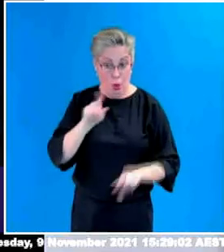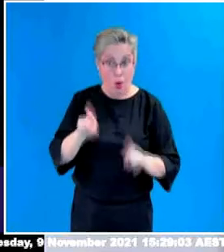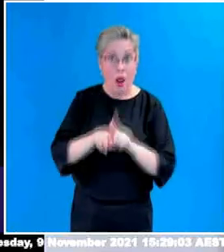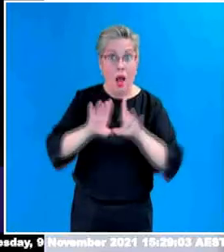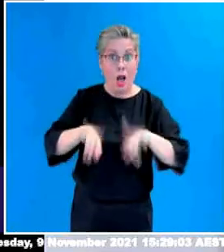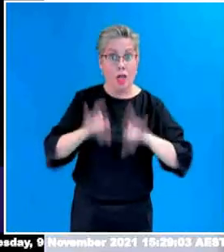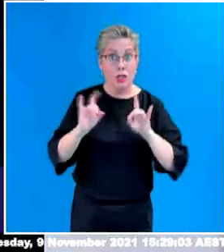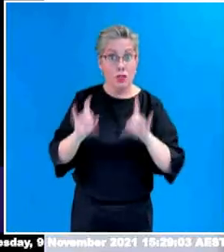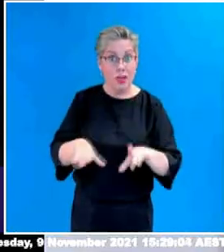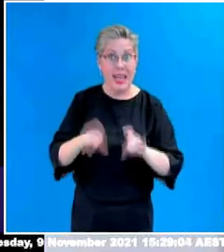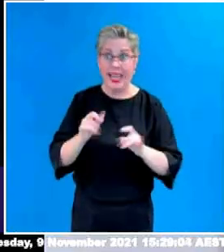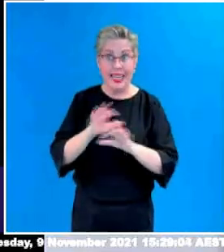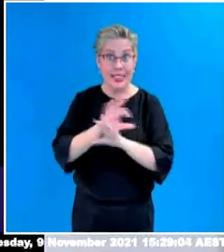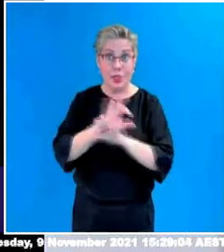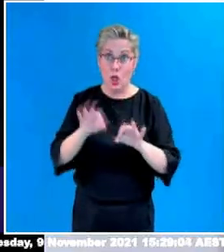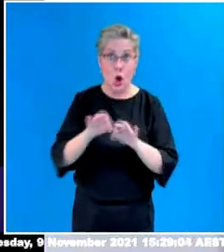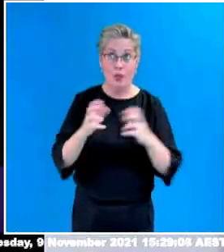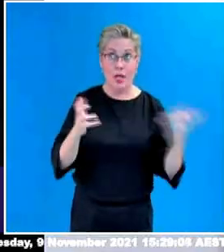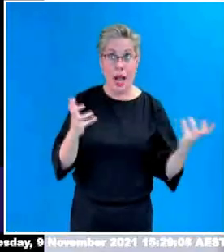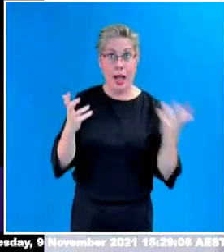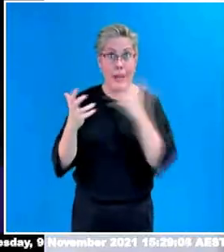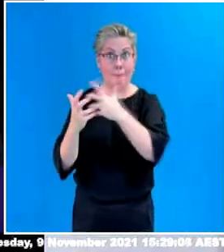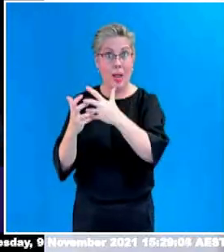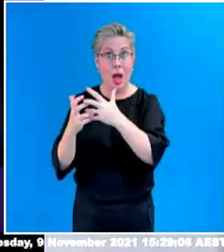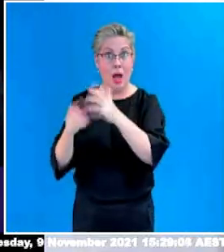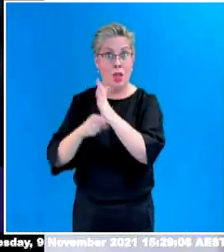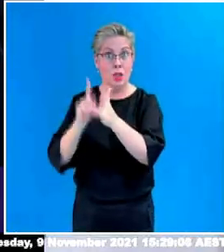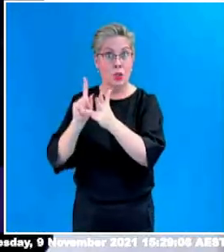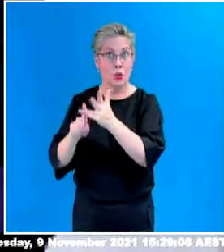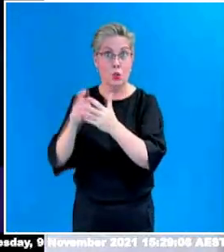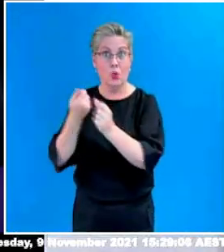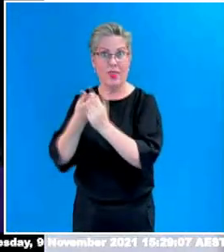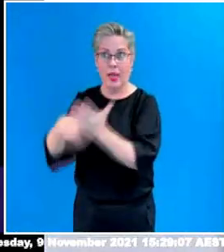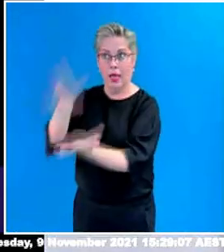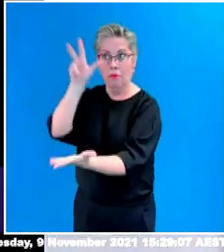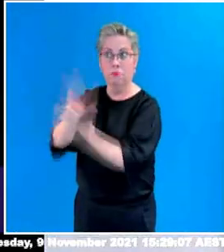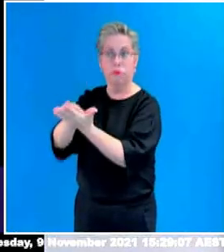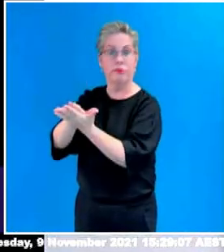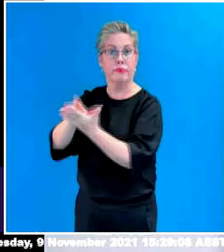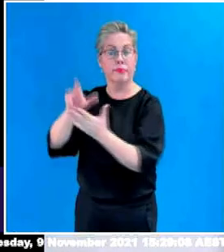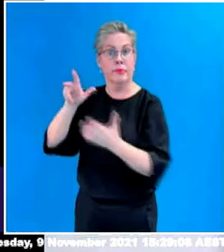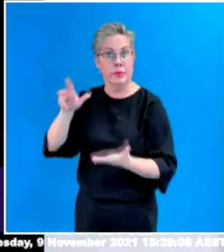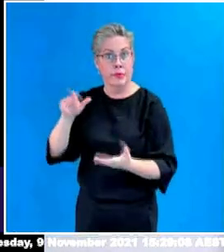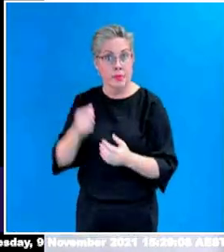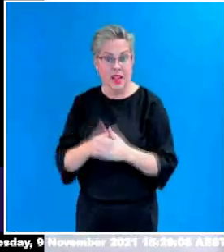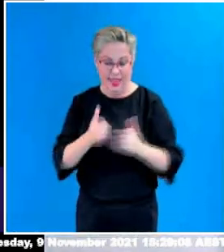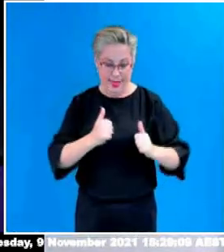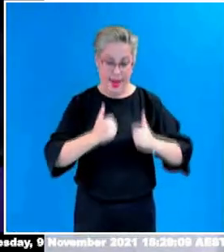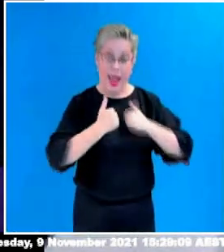intersectional discrimination, with the current federal discrimination laws. Do you accept that?